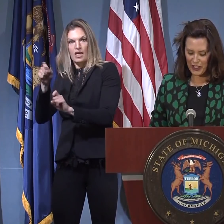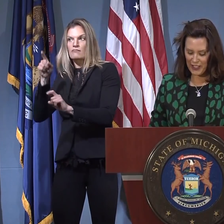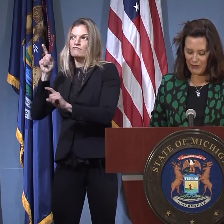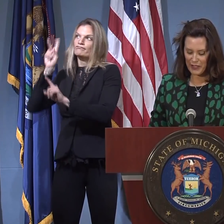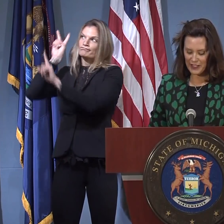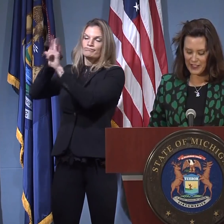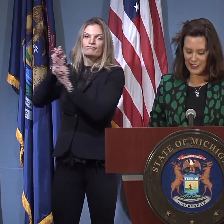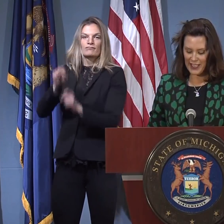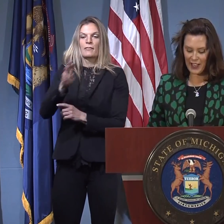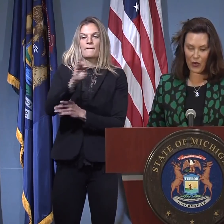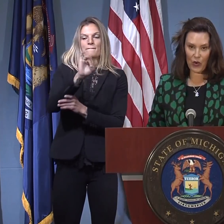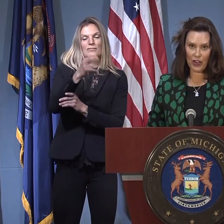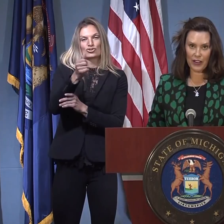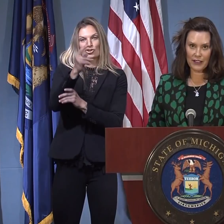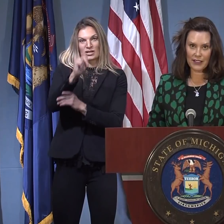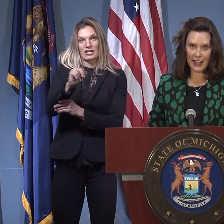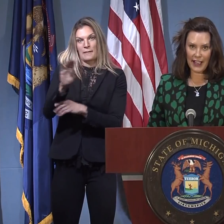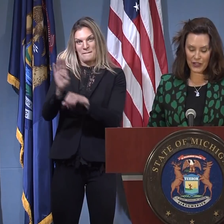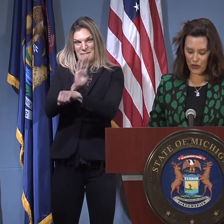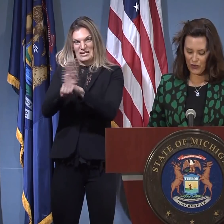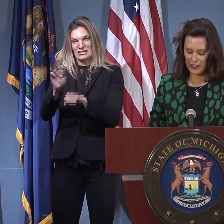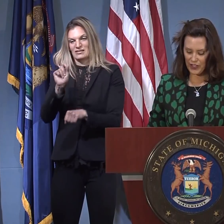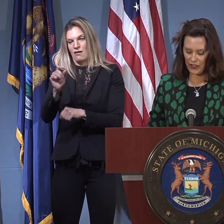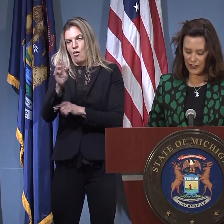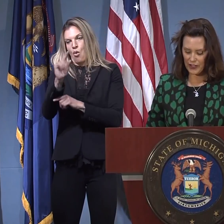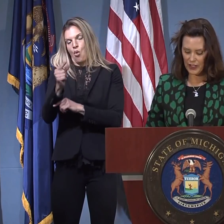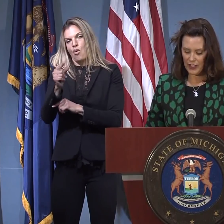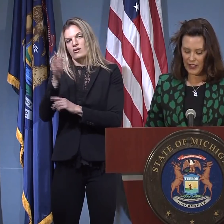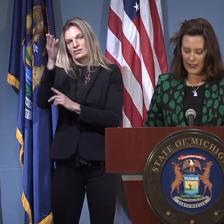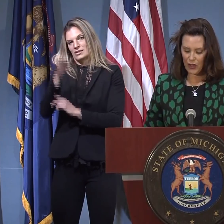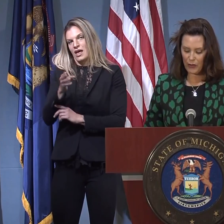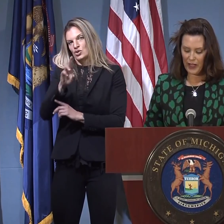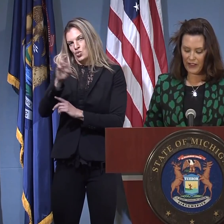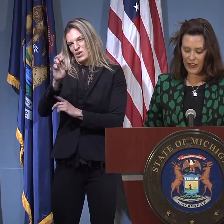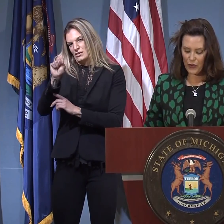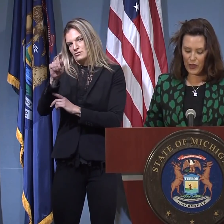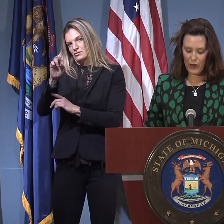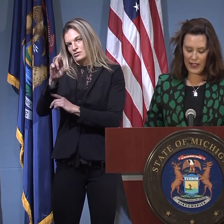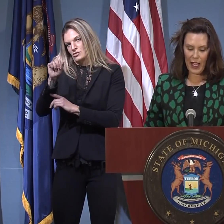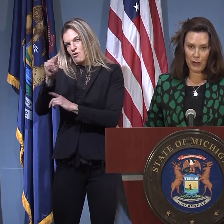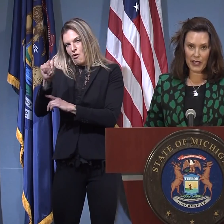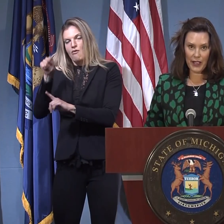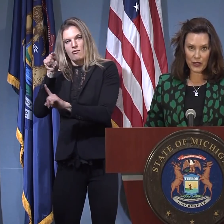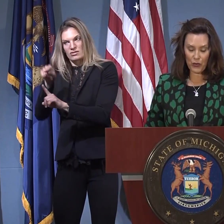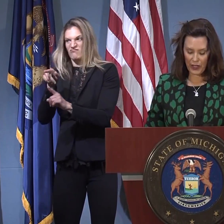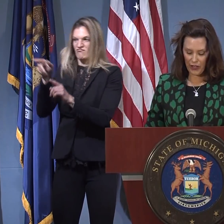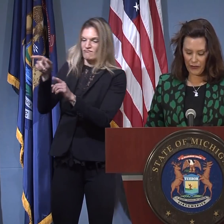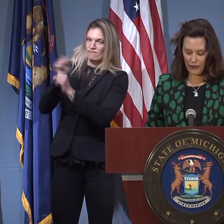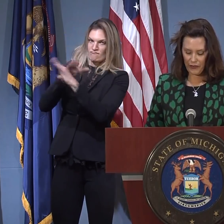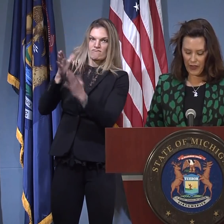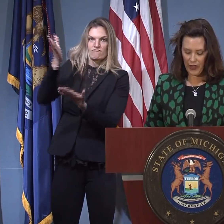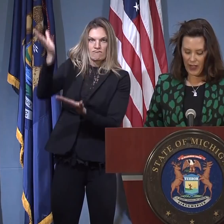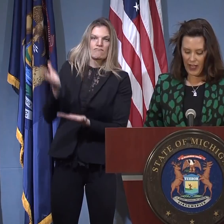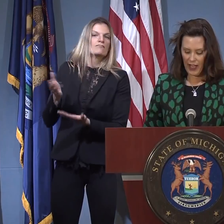RESTART GRANTS THROUGH A SINGLE STATEWIDE APPLICATION AT